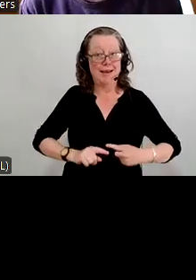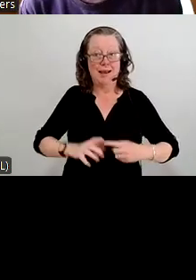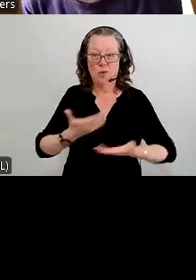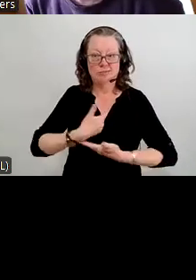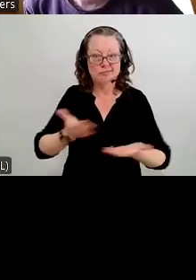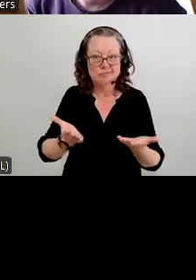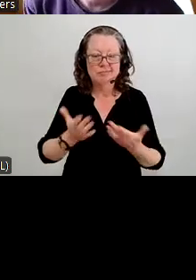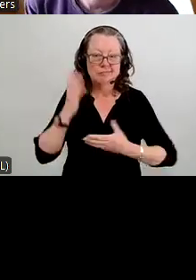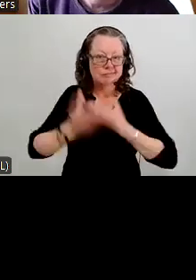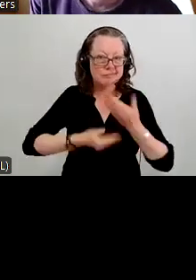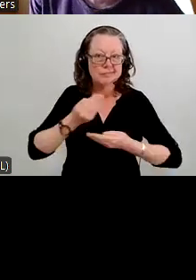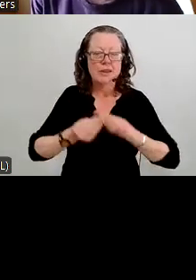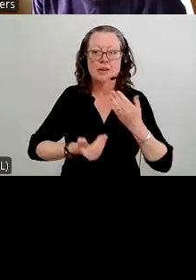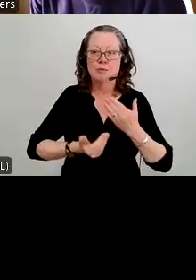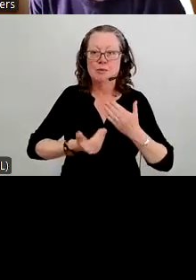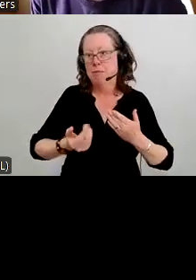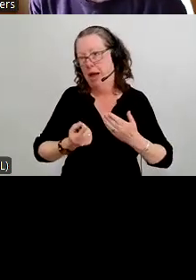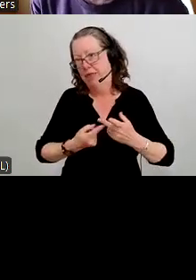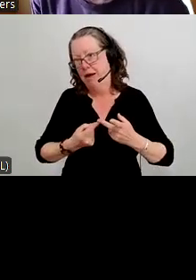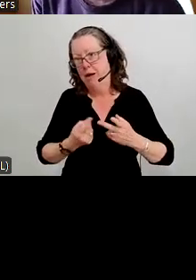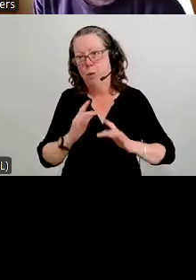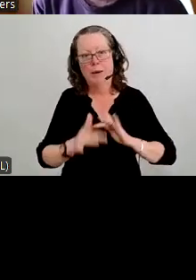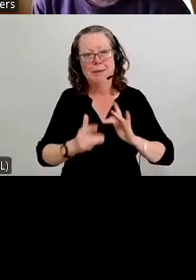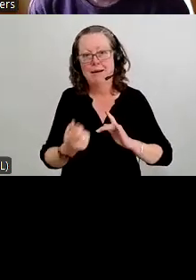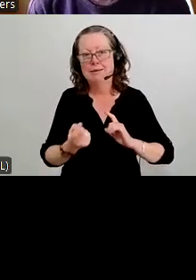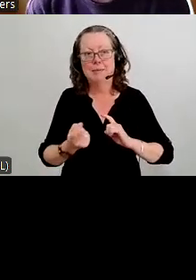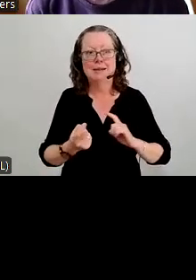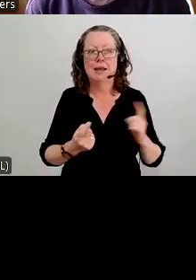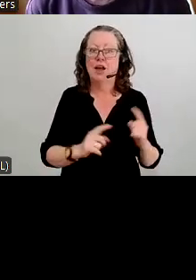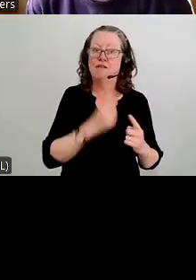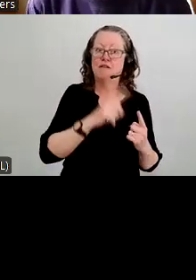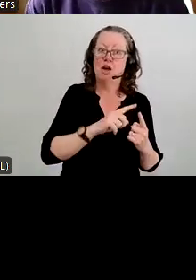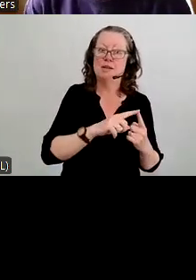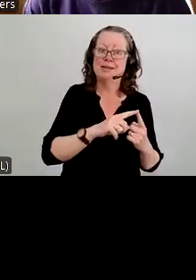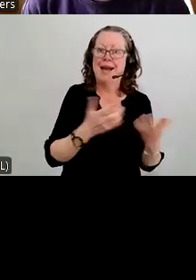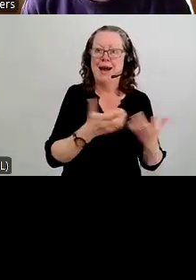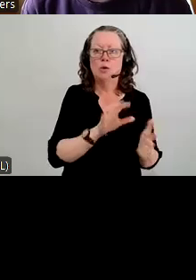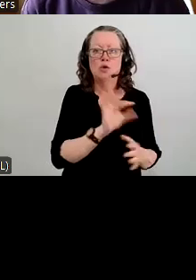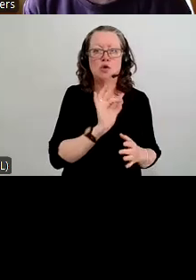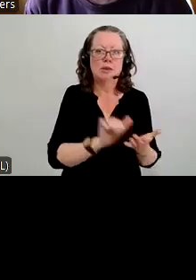the Right Ecommerce Path for You with Katherine Brown. Then we've got a live Q&A session, so a very,